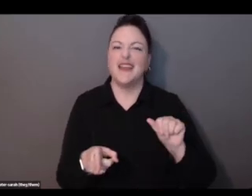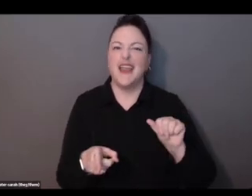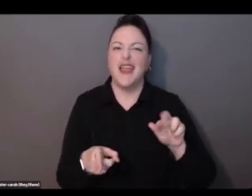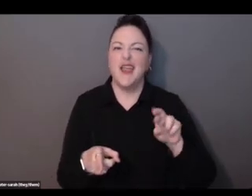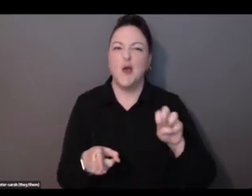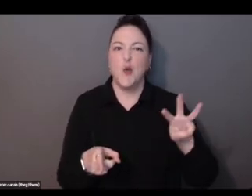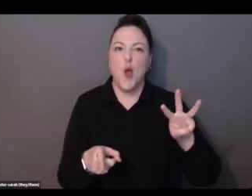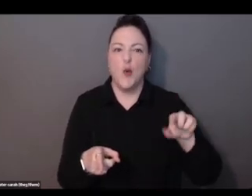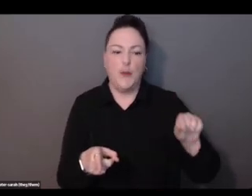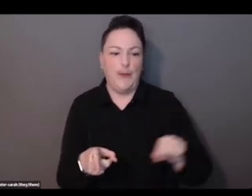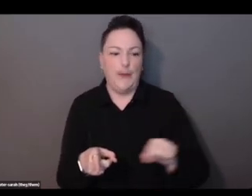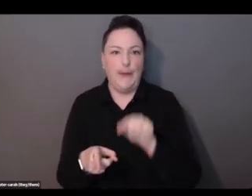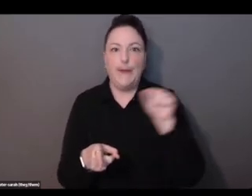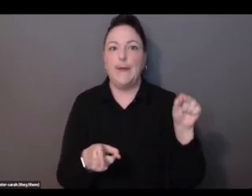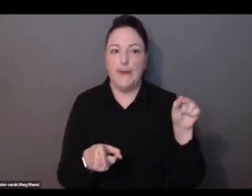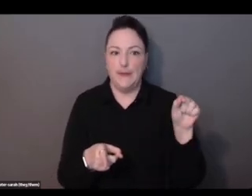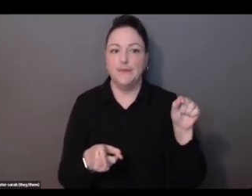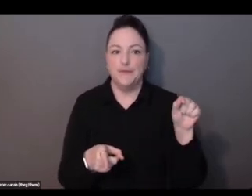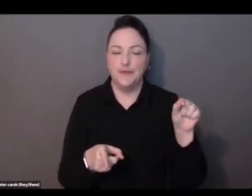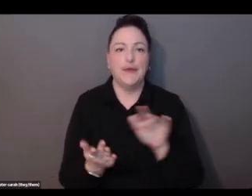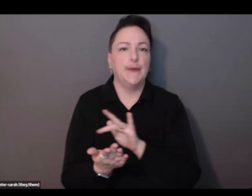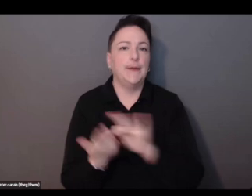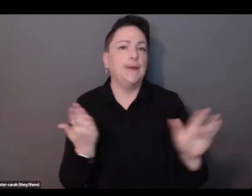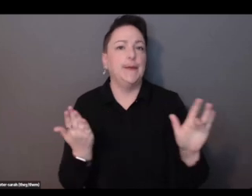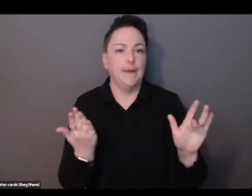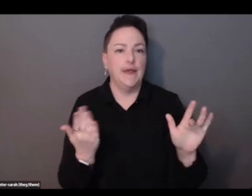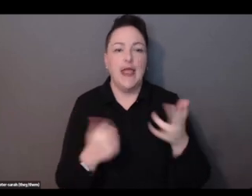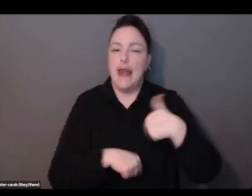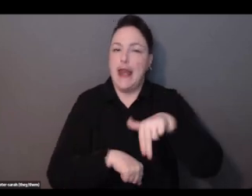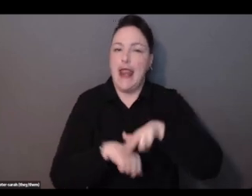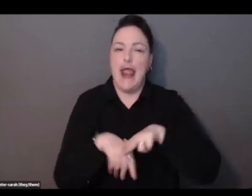to just the national level with no filters selected.